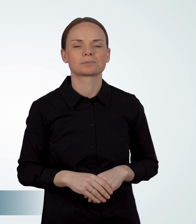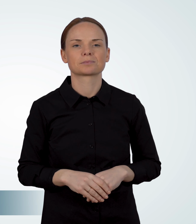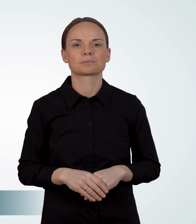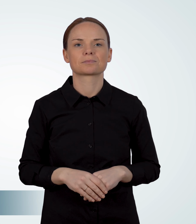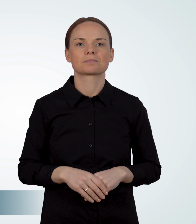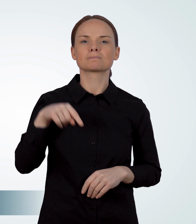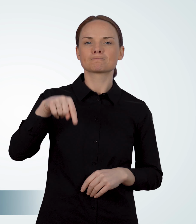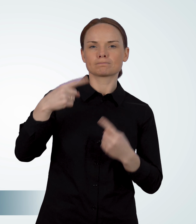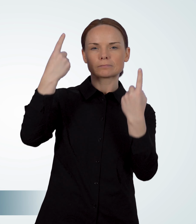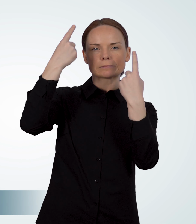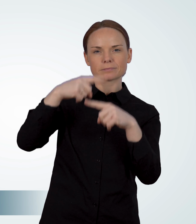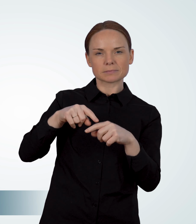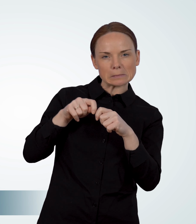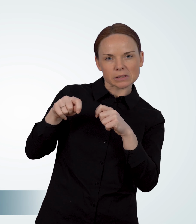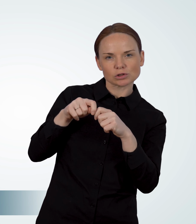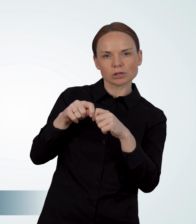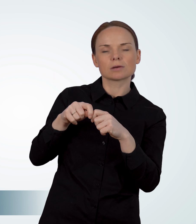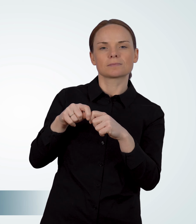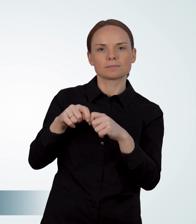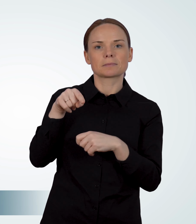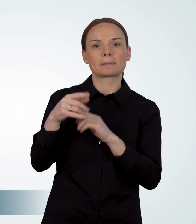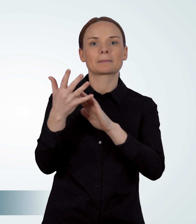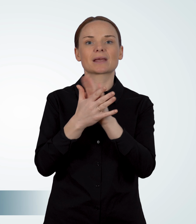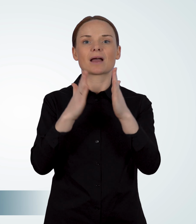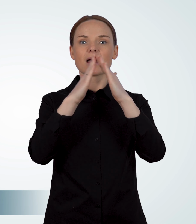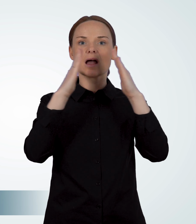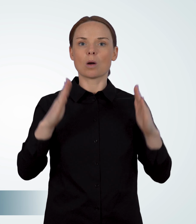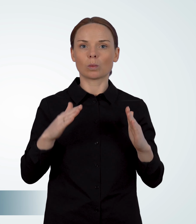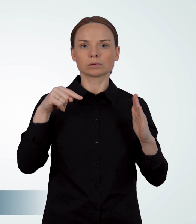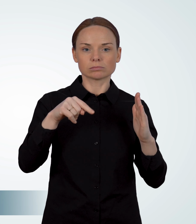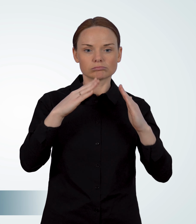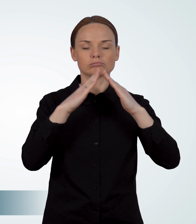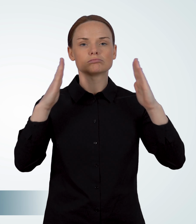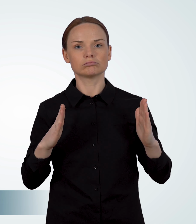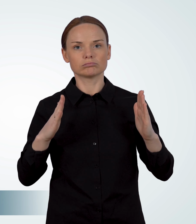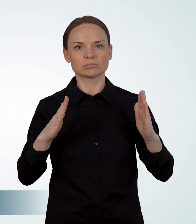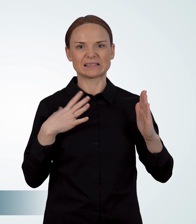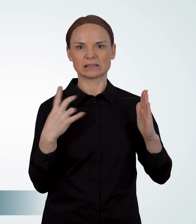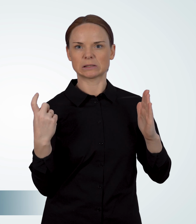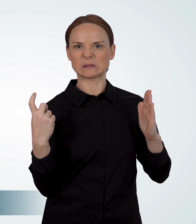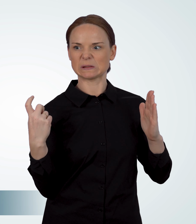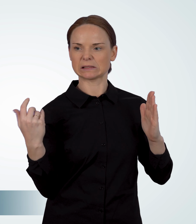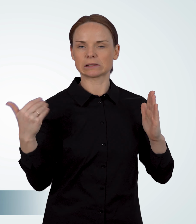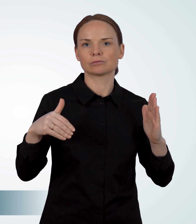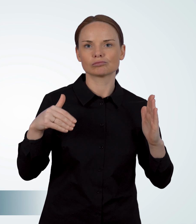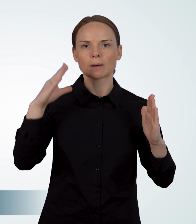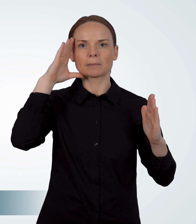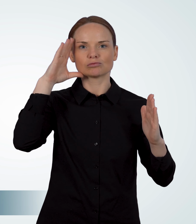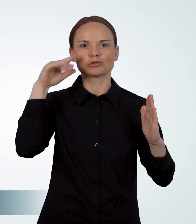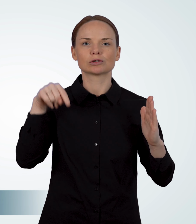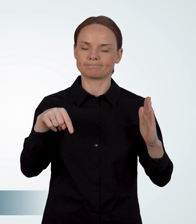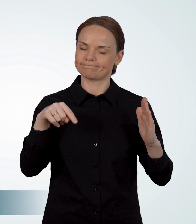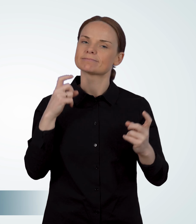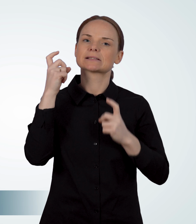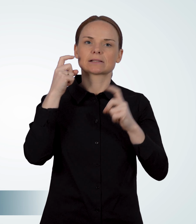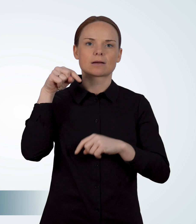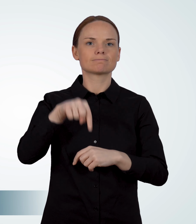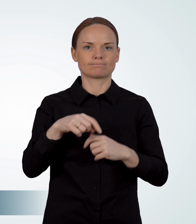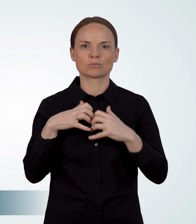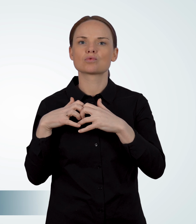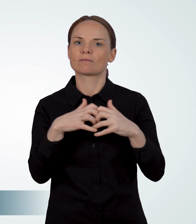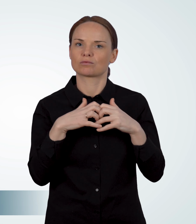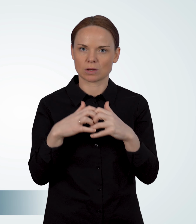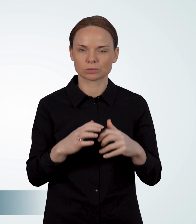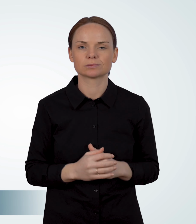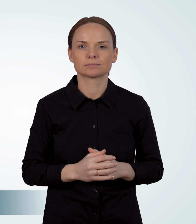Using this measure, households that need extra bedrooms are considered overcrowded.